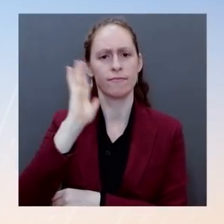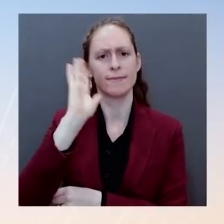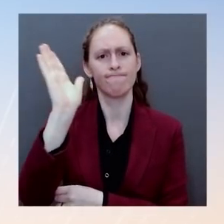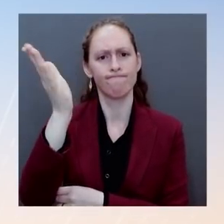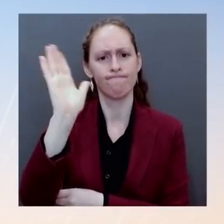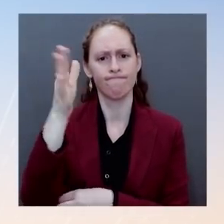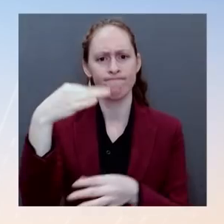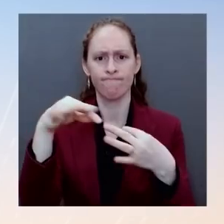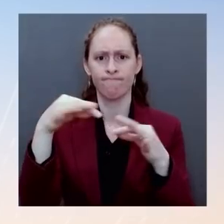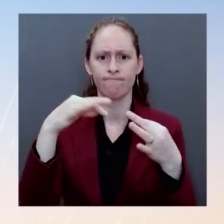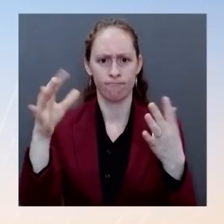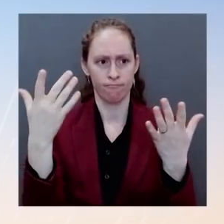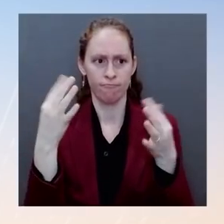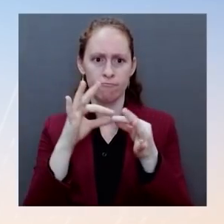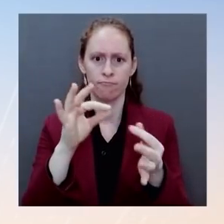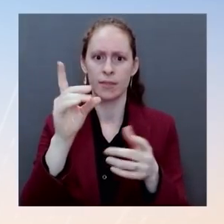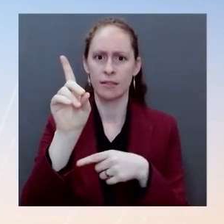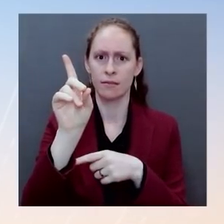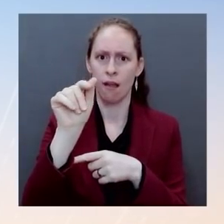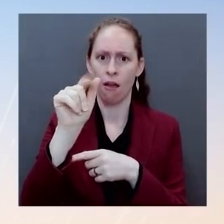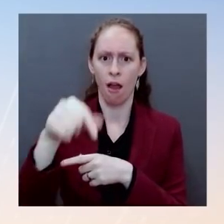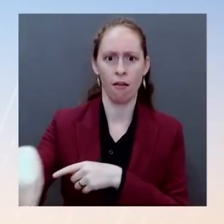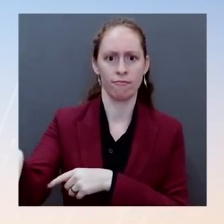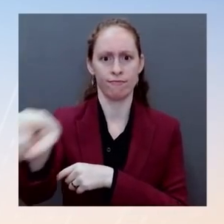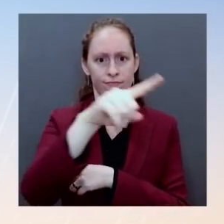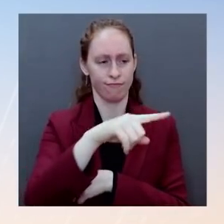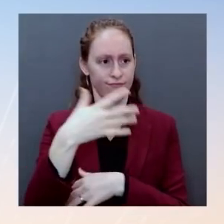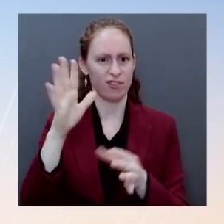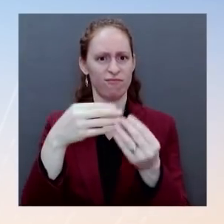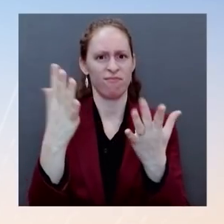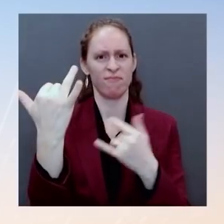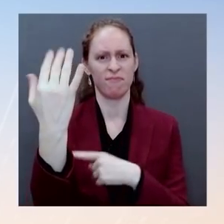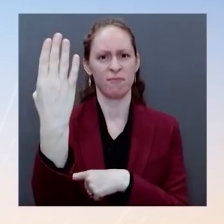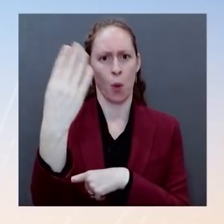and then we'll proceed from there. So, with that, I'll turn it over to Brian Deese.